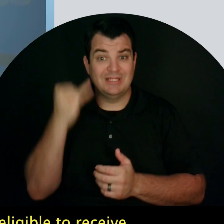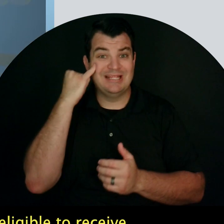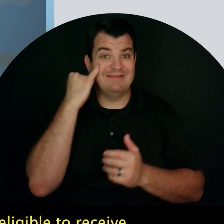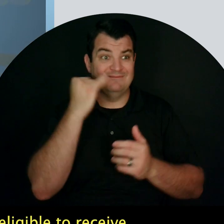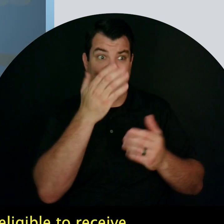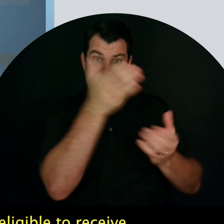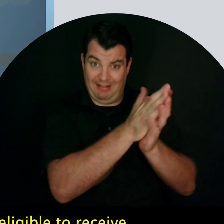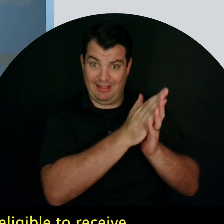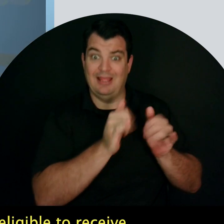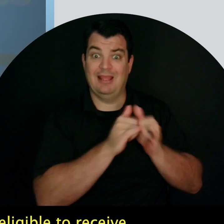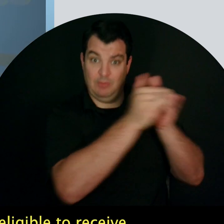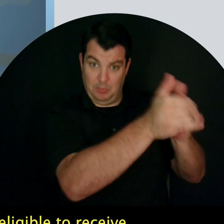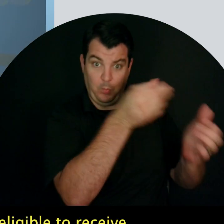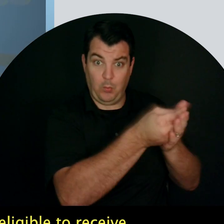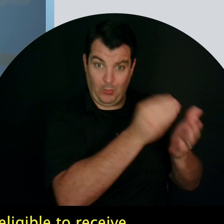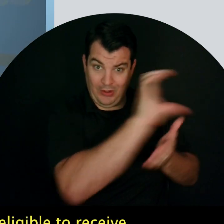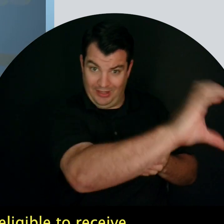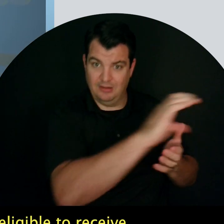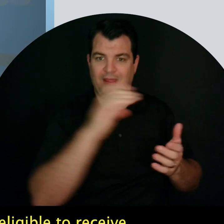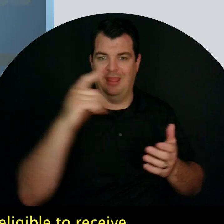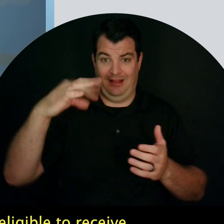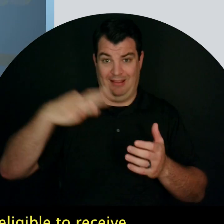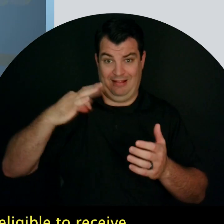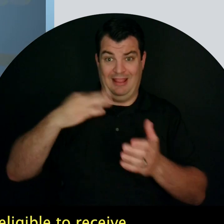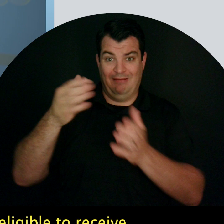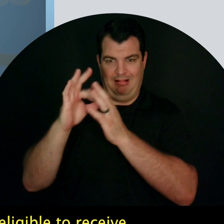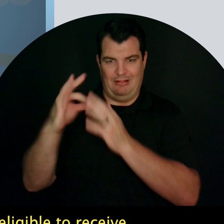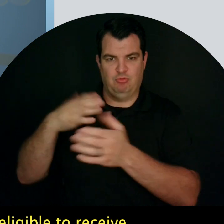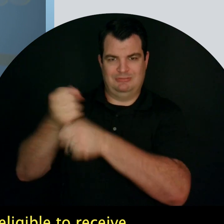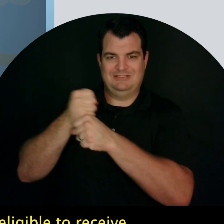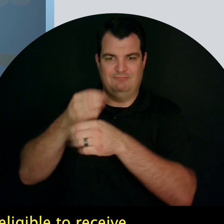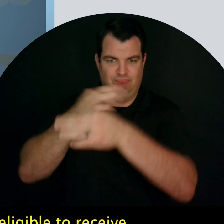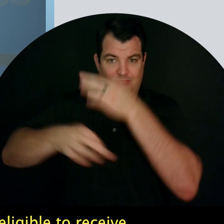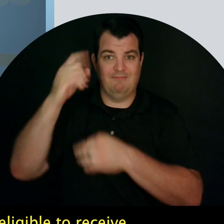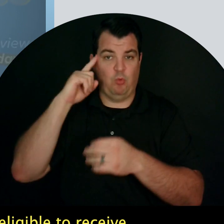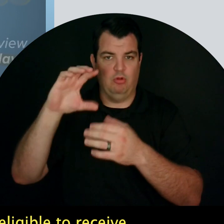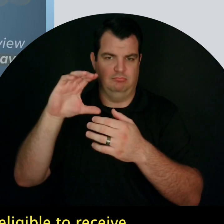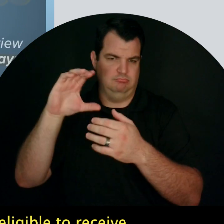If a claim is awarded, a claimant is eligible to receive reimbursement for crime related expenses.